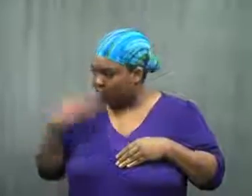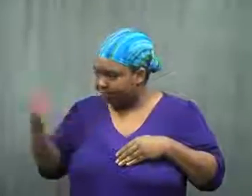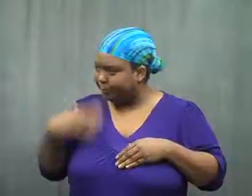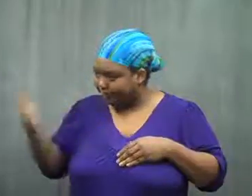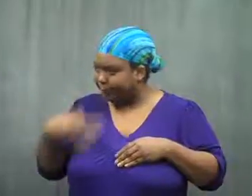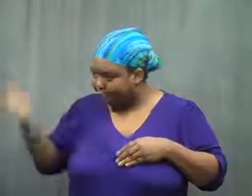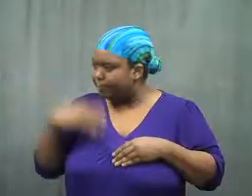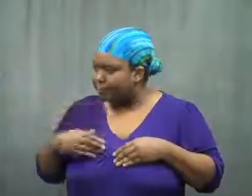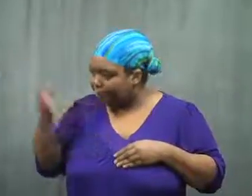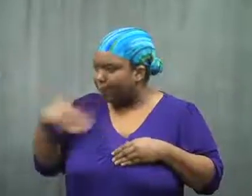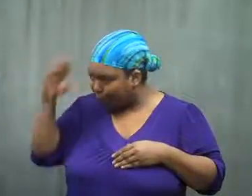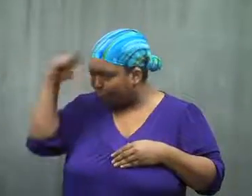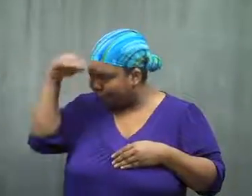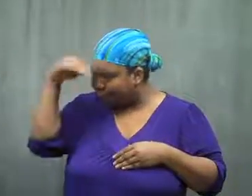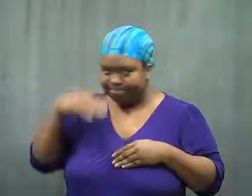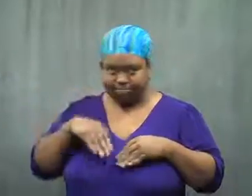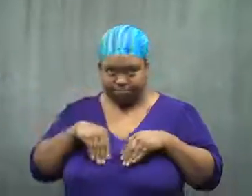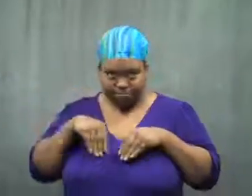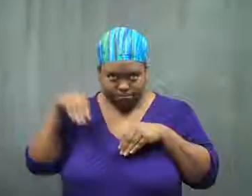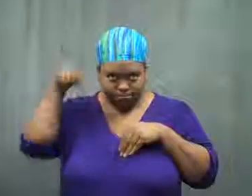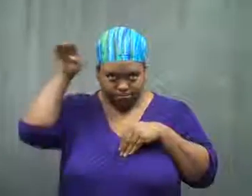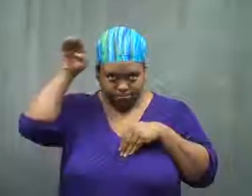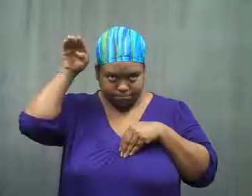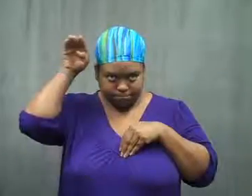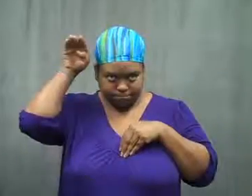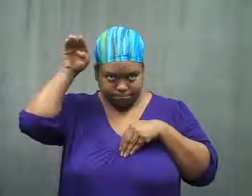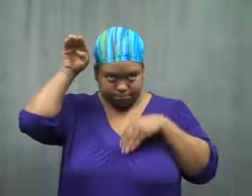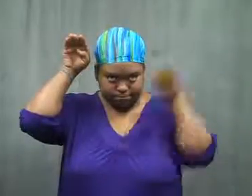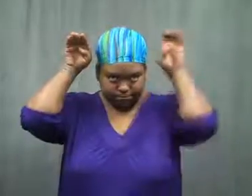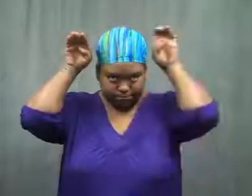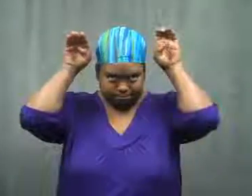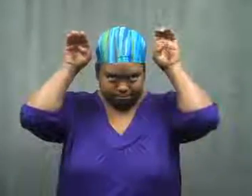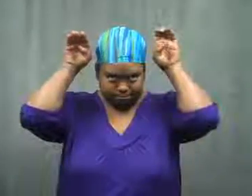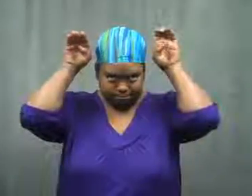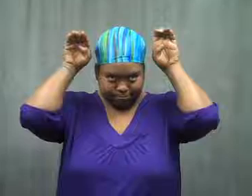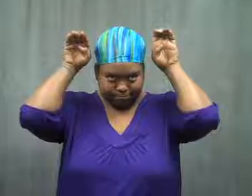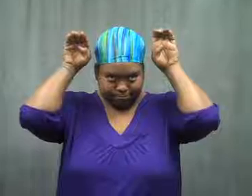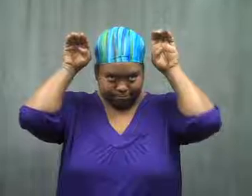I said, "Come on, come on, boy!" Both ears perked up.